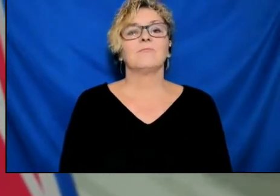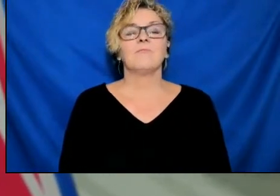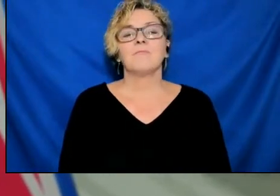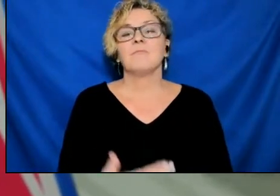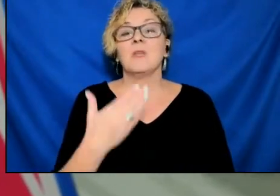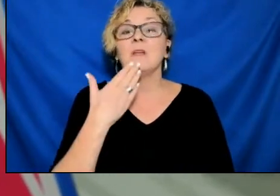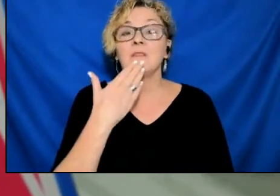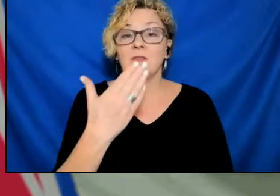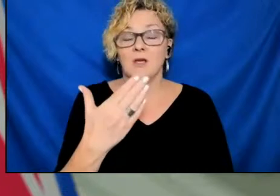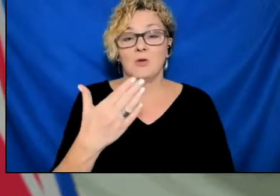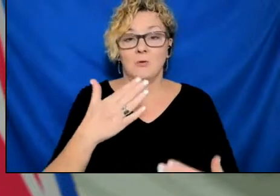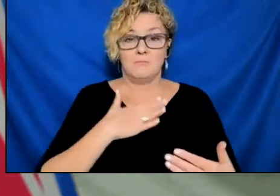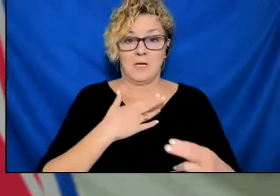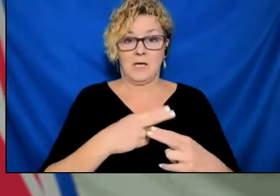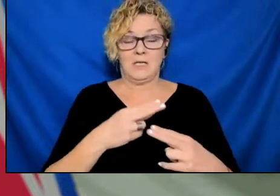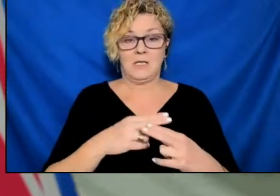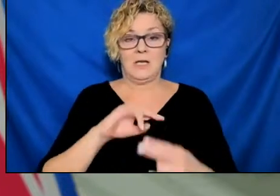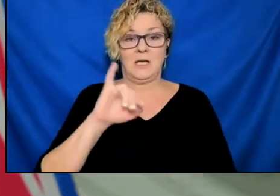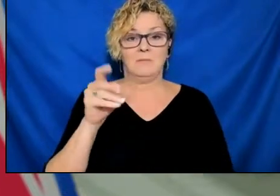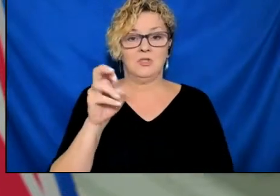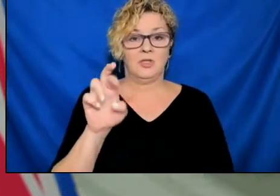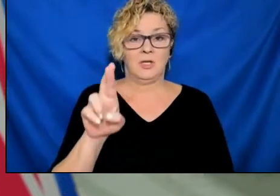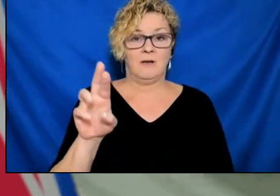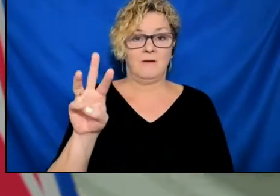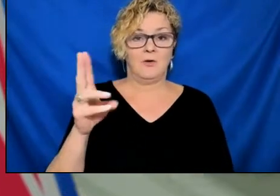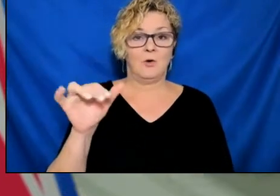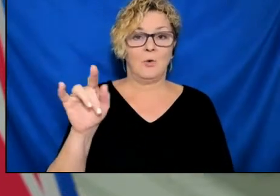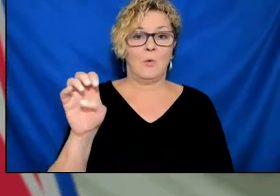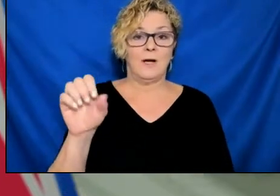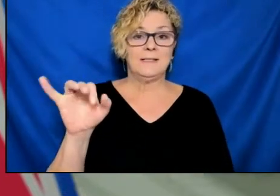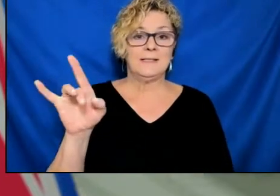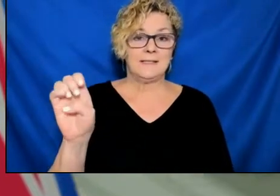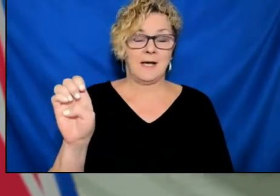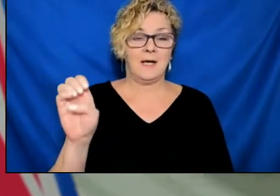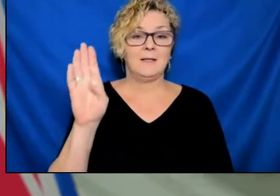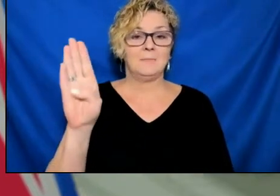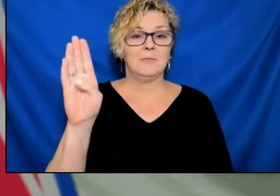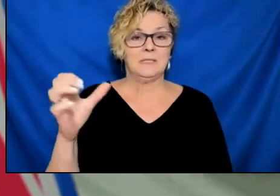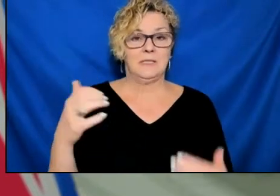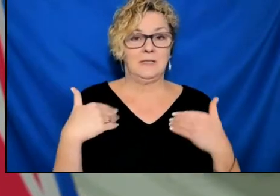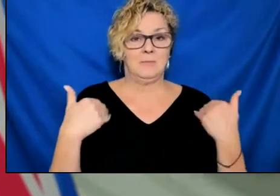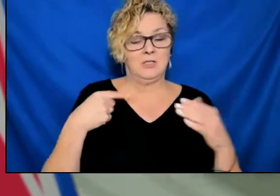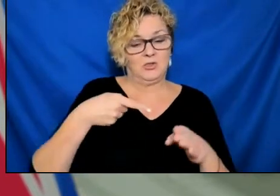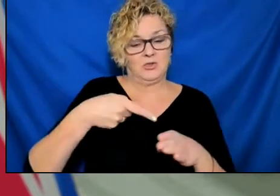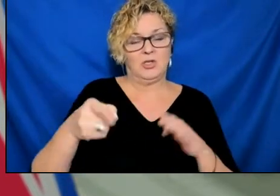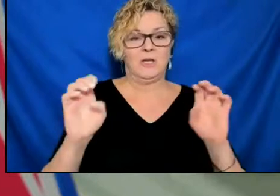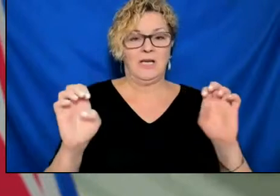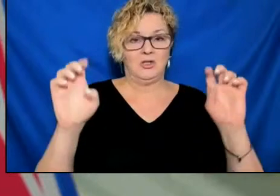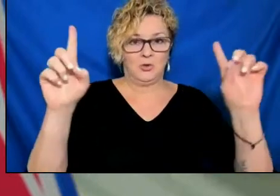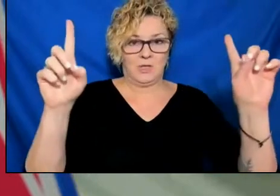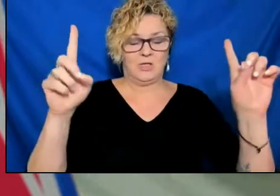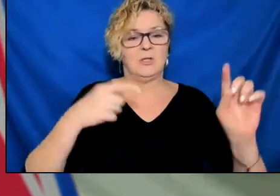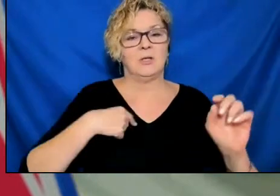you, Dr. Henry, Minister Dix. My name's Jennifer Whiteside, I